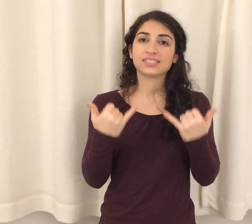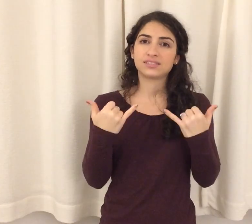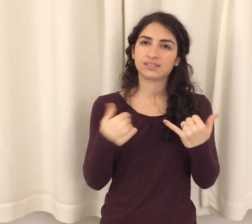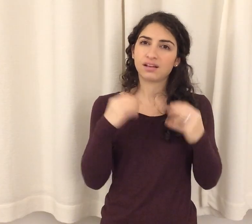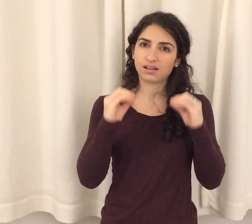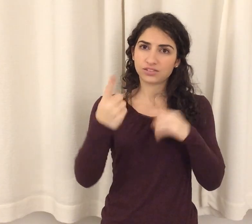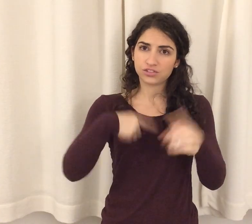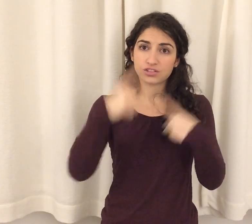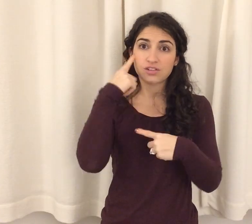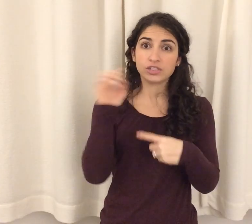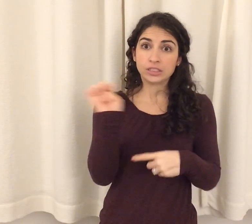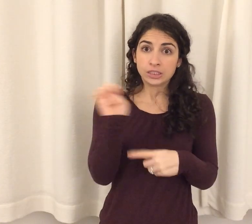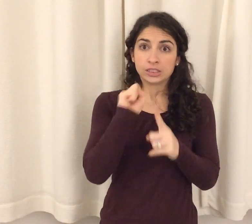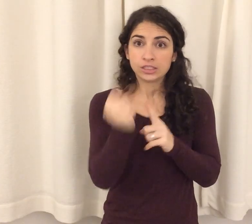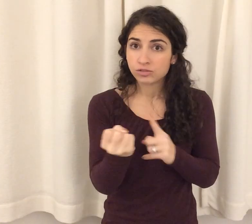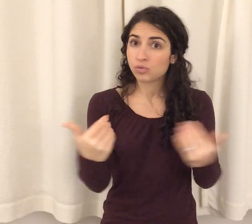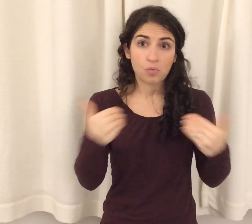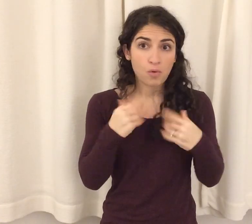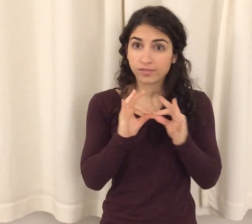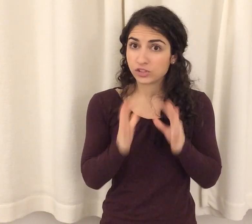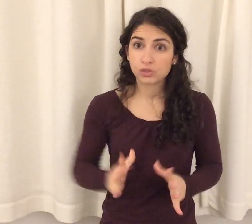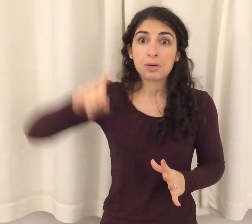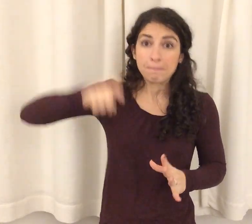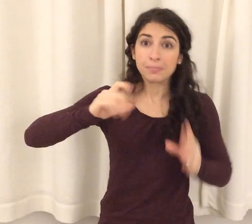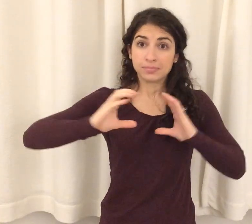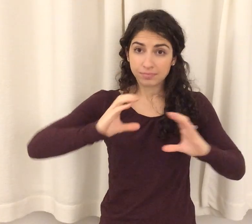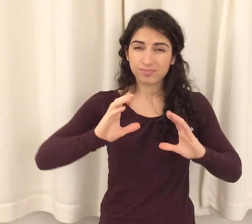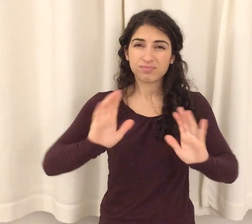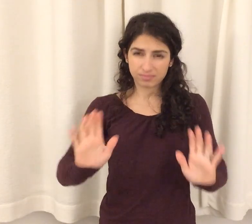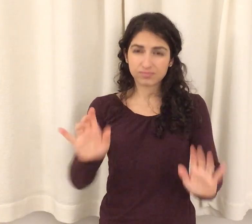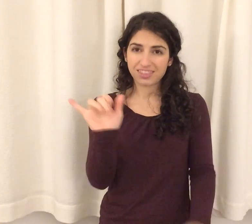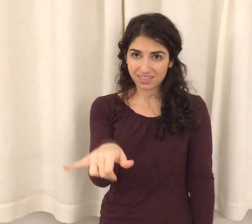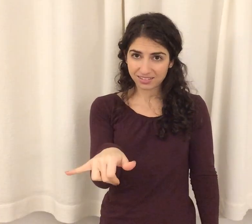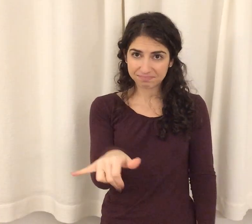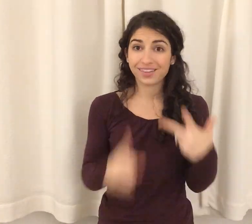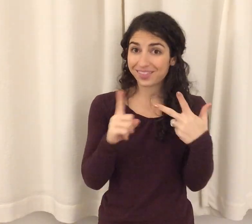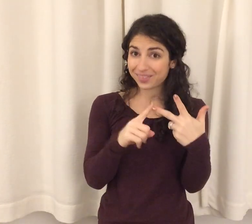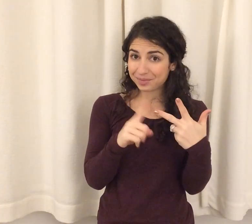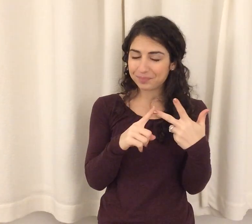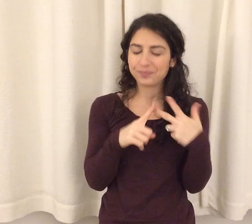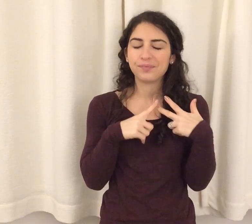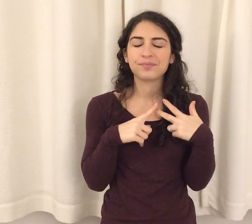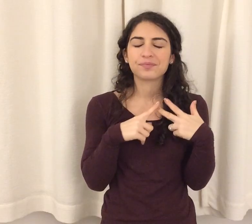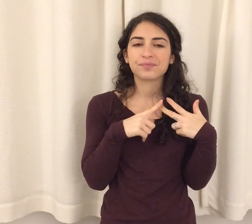But today, I will be teaching signs for those emergency situations where you need to communicate, and there is no